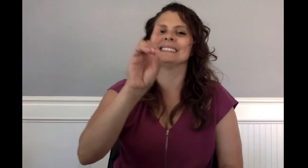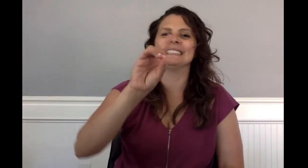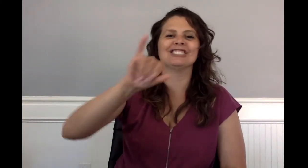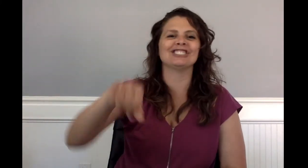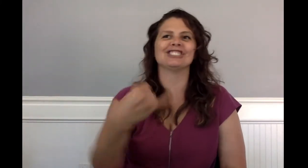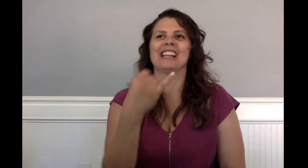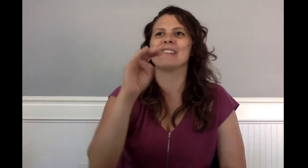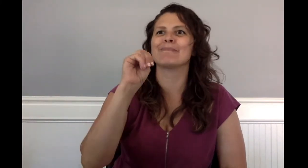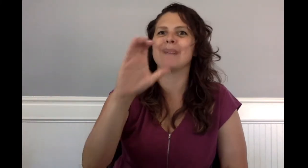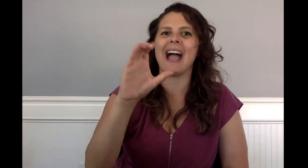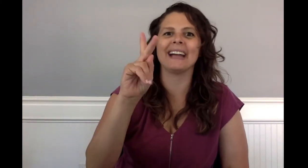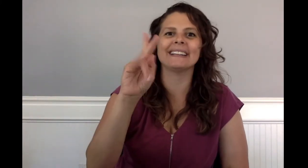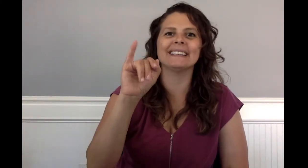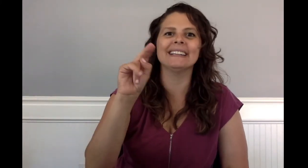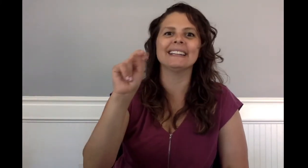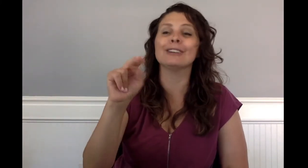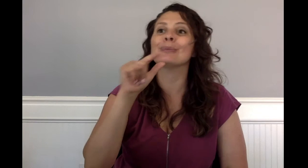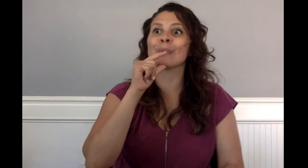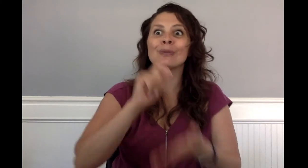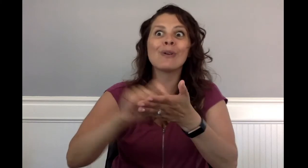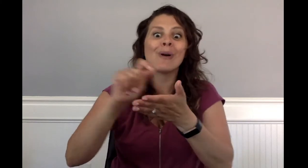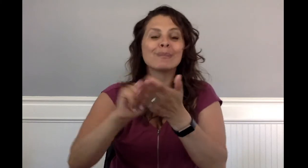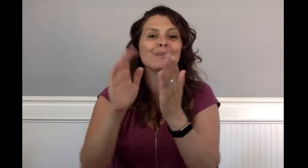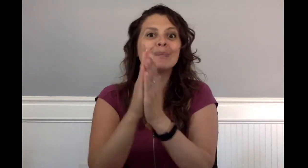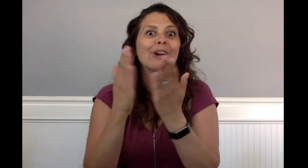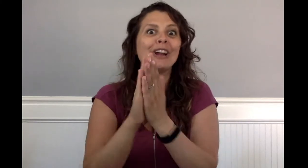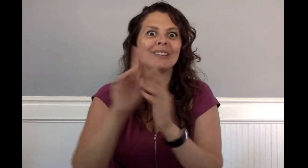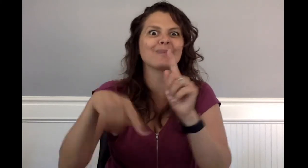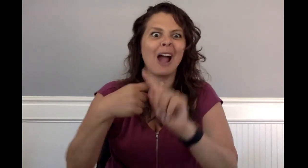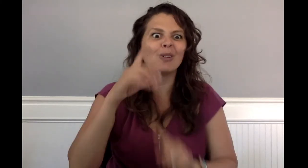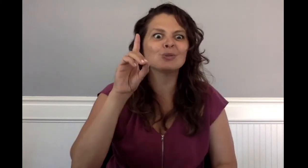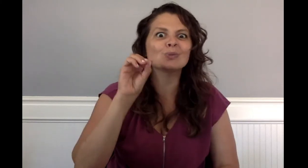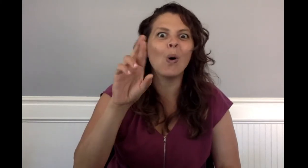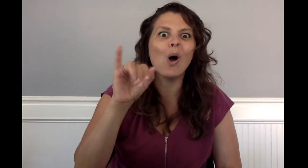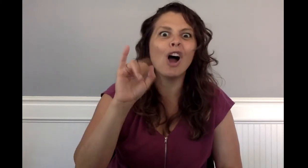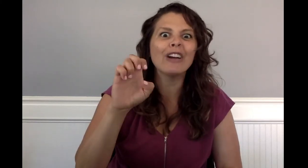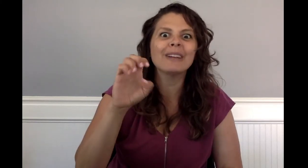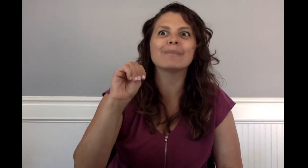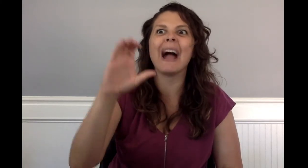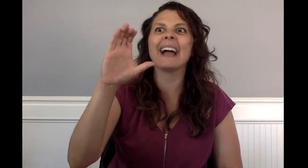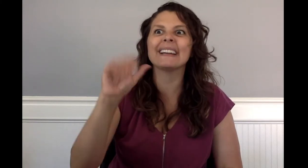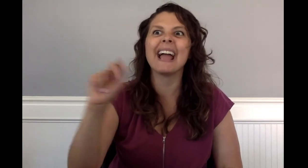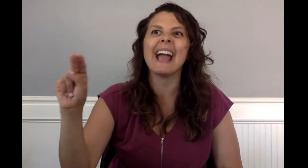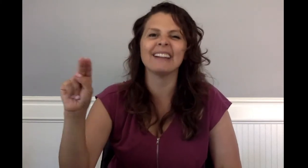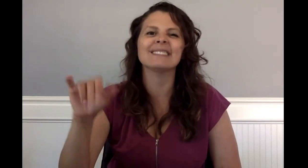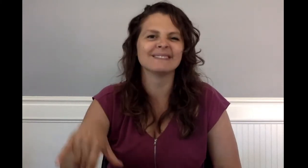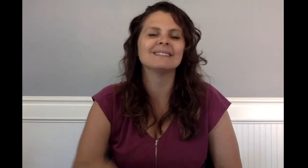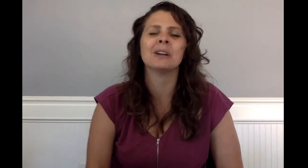D. J. McKinnon, author of the Dorrie McCann books.